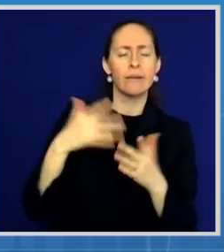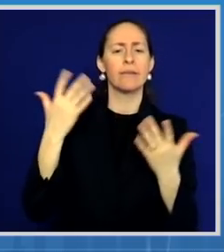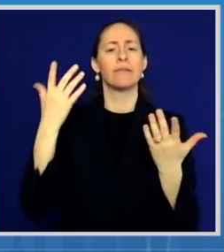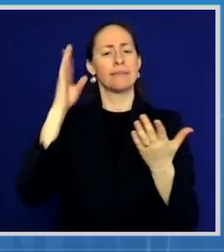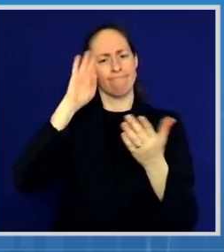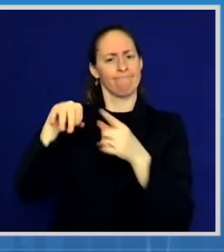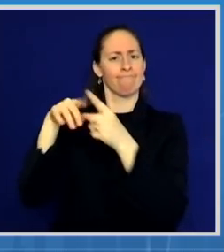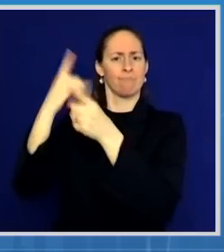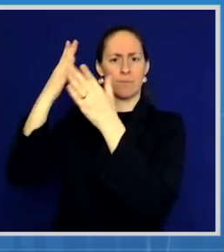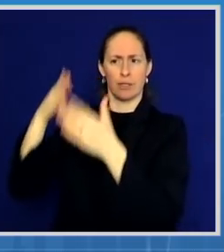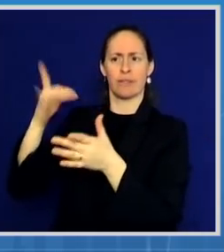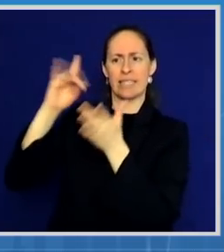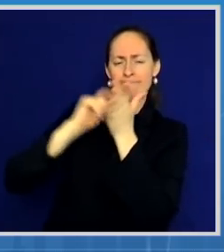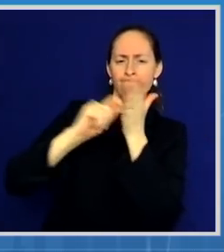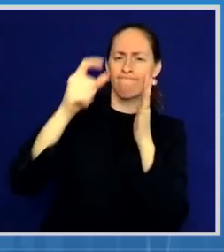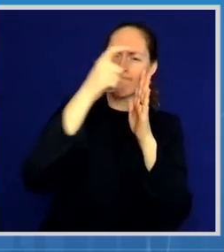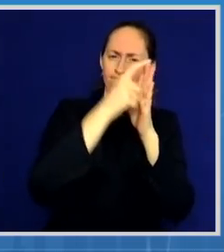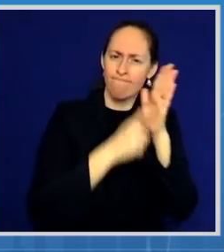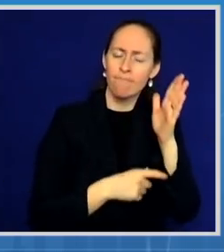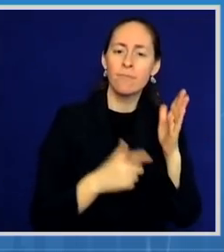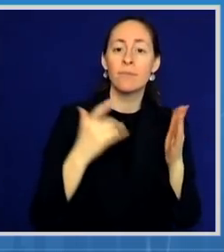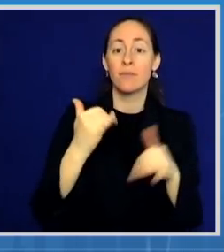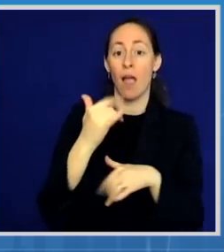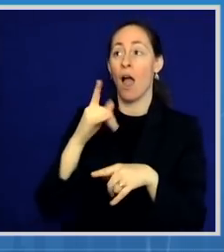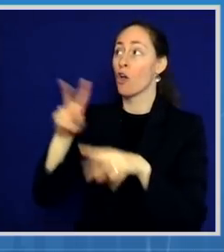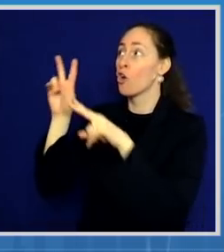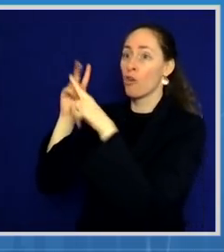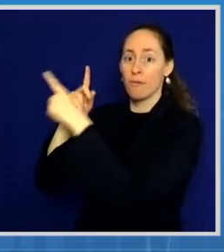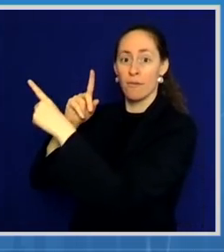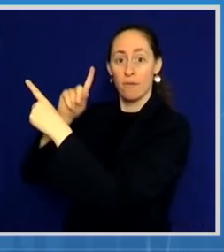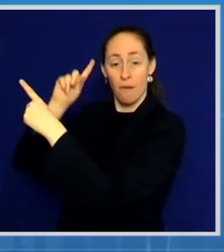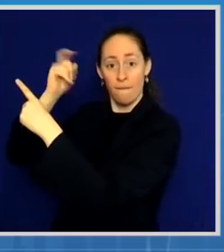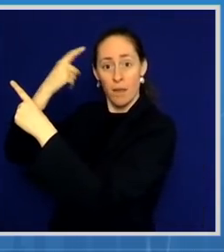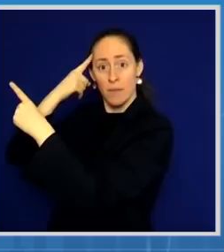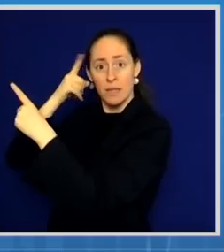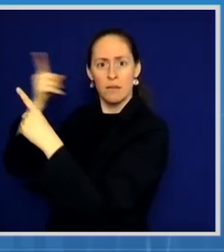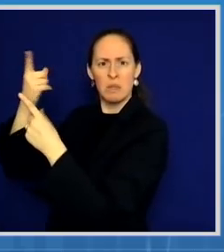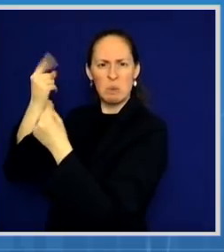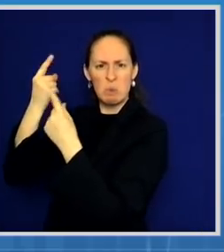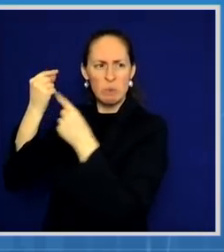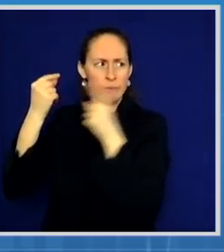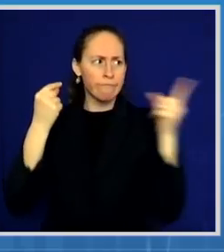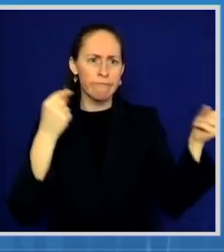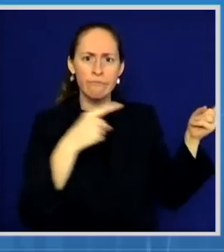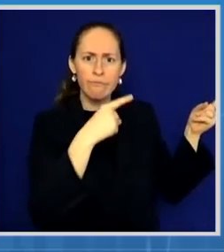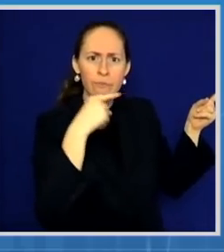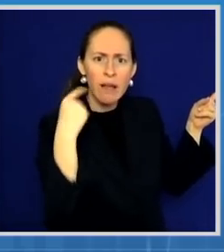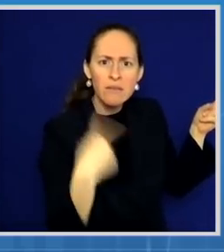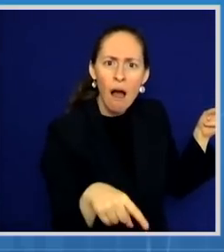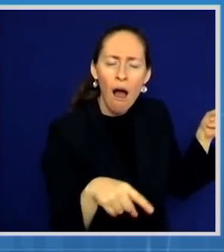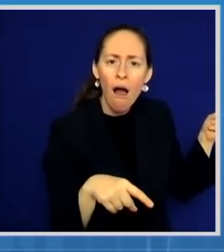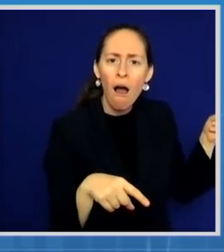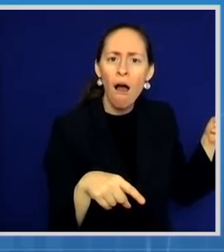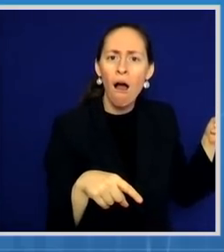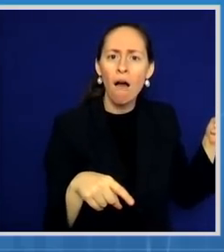even confrontational approaches with Russia and move to dismantle anti-vaccine groups in the United States. So really going beyond counter